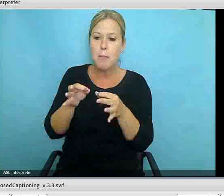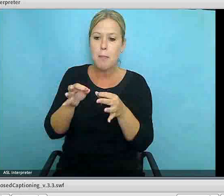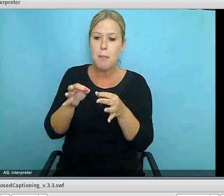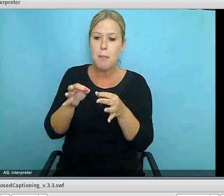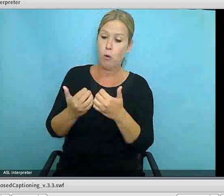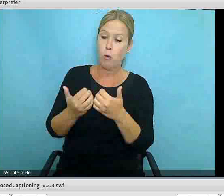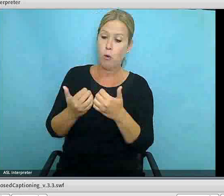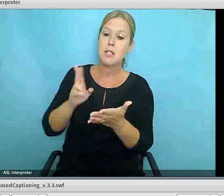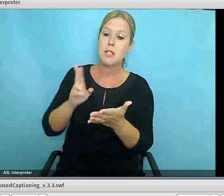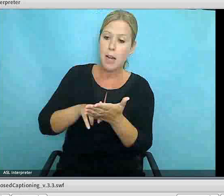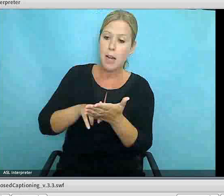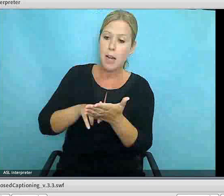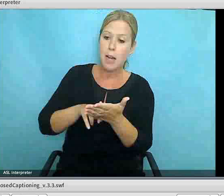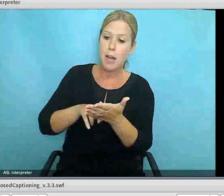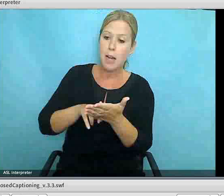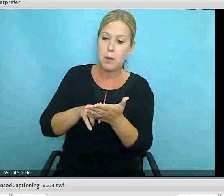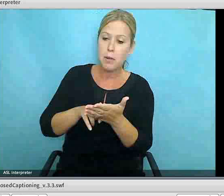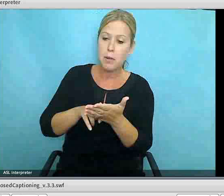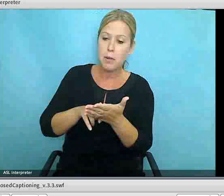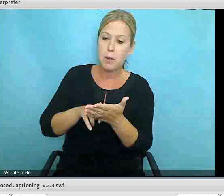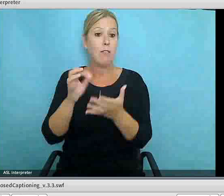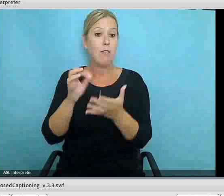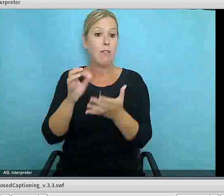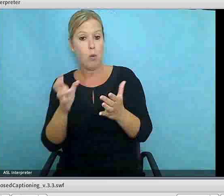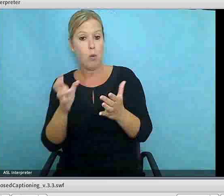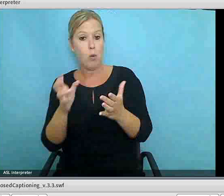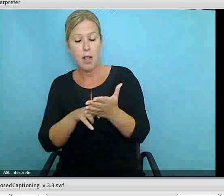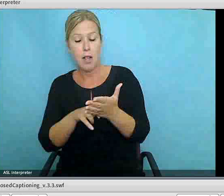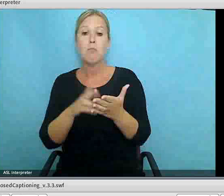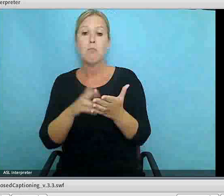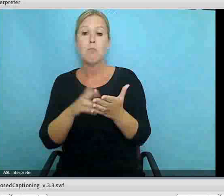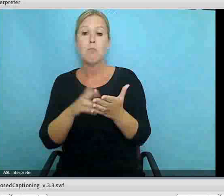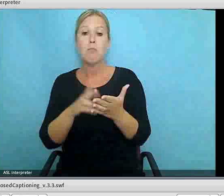does not want to join a One Care plan.